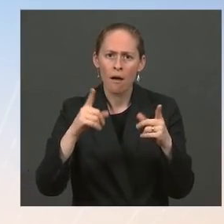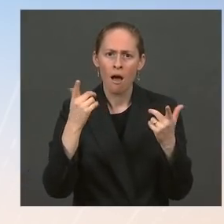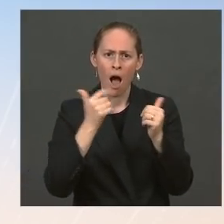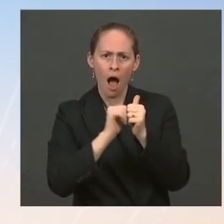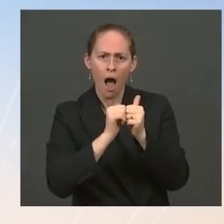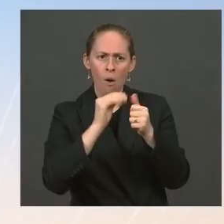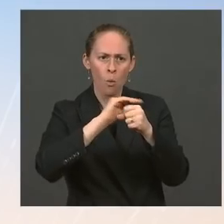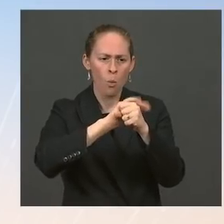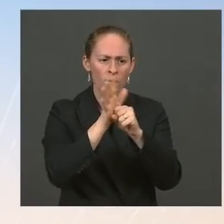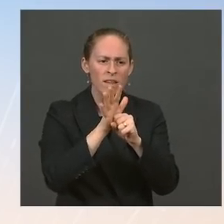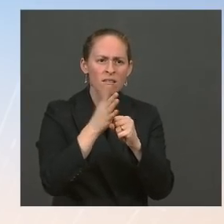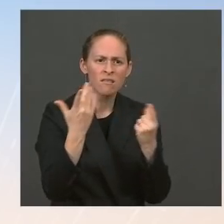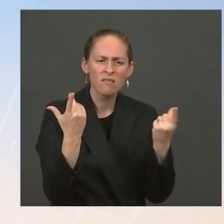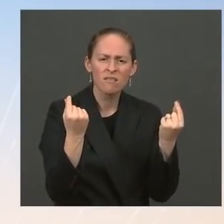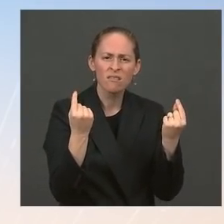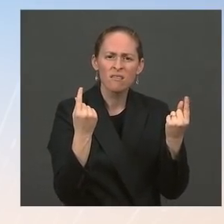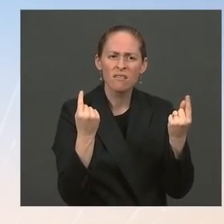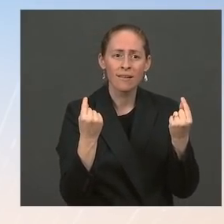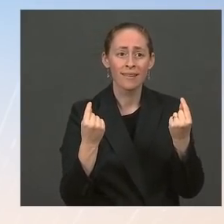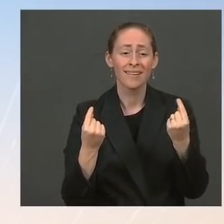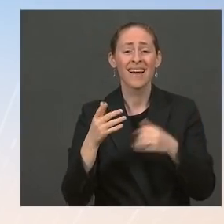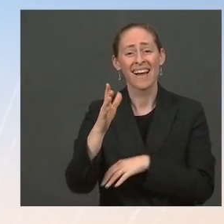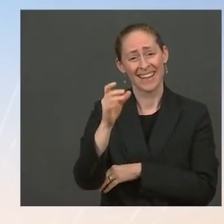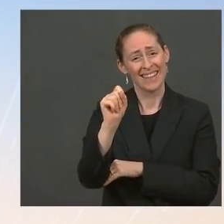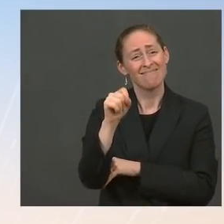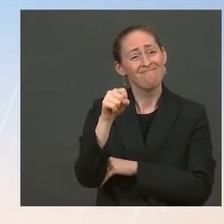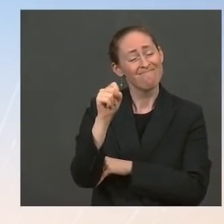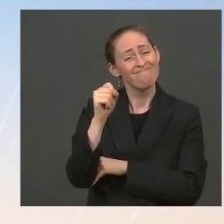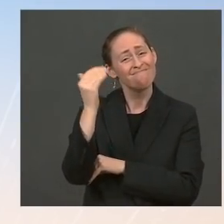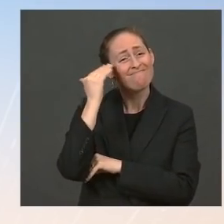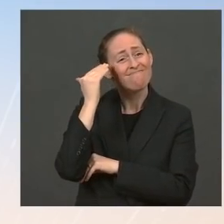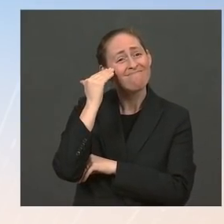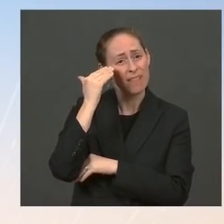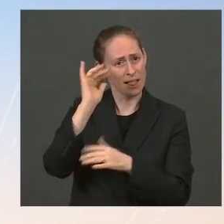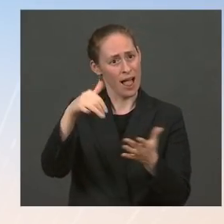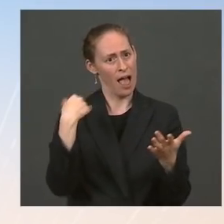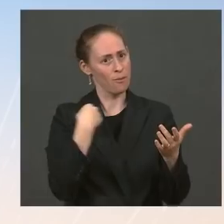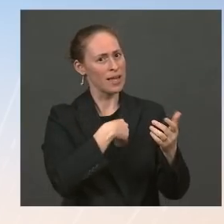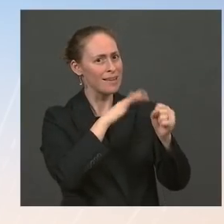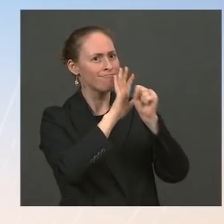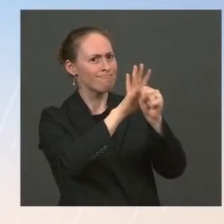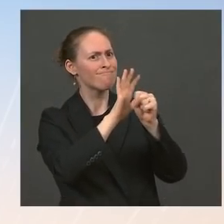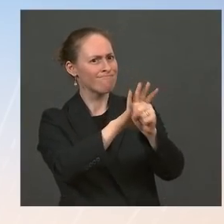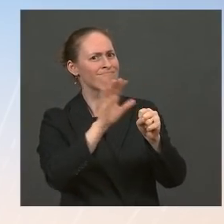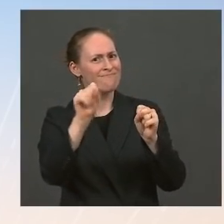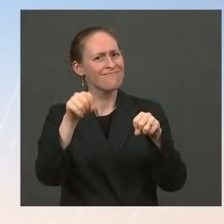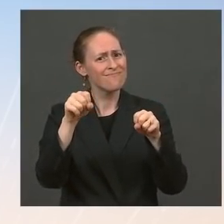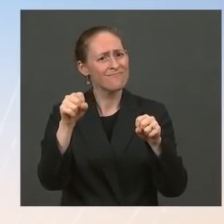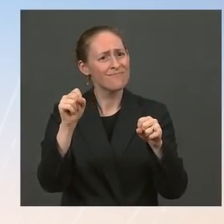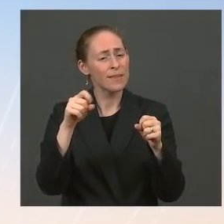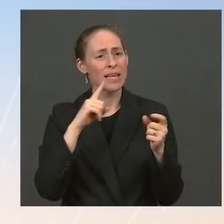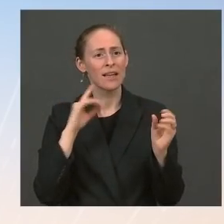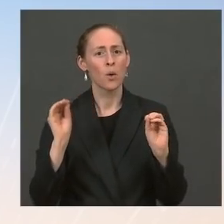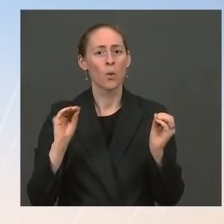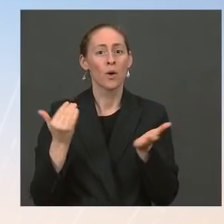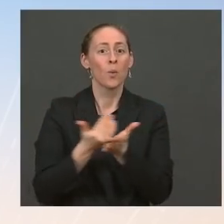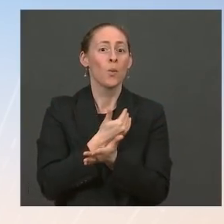Ms. Psaki: Peter, it's clear that that's what we want. That's what we've been pressing on. I don't have any more to read out for you from the meeting. The Press: You're saying that it's clear.